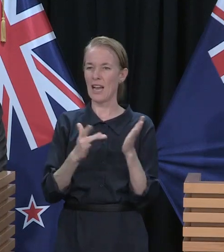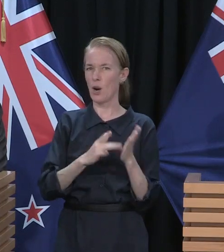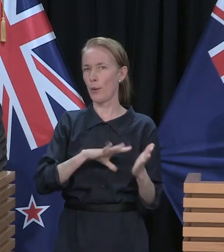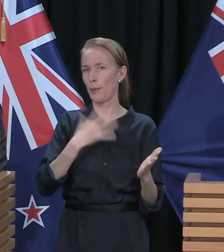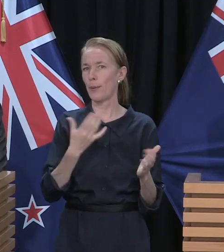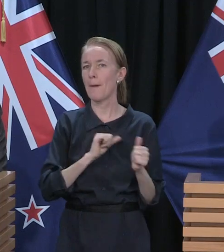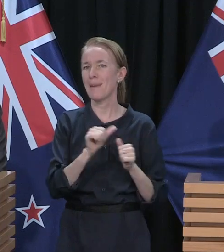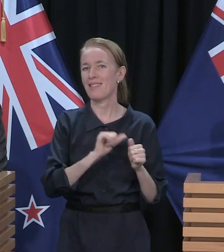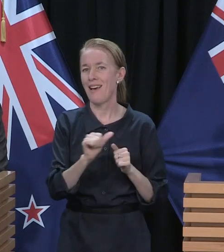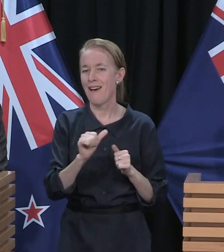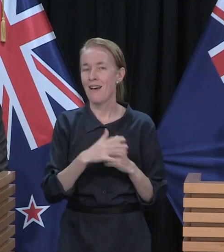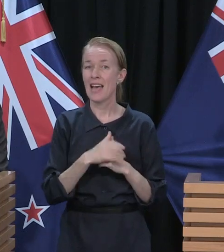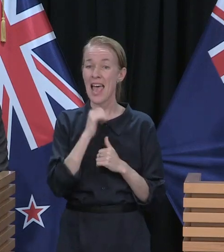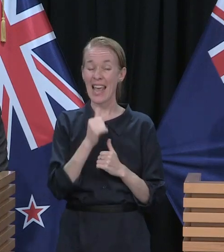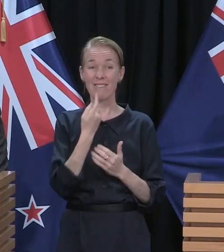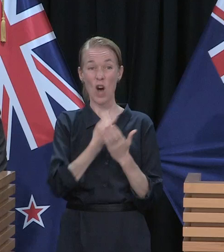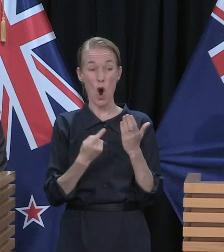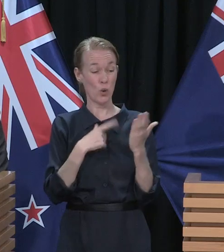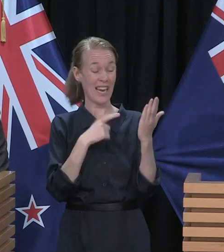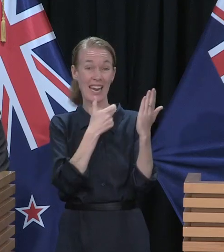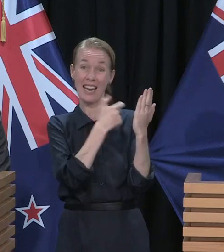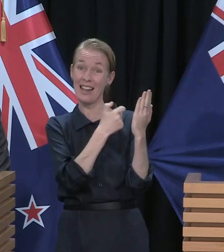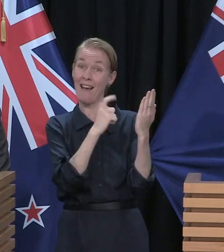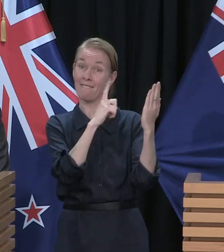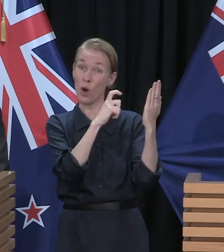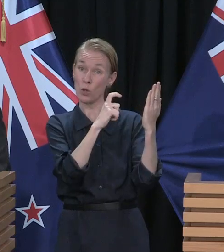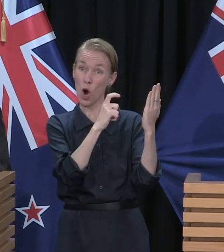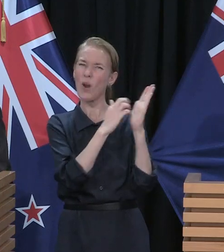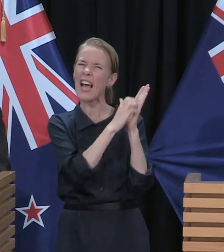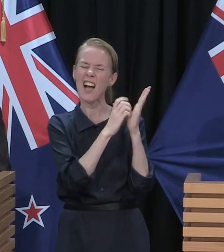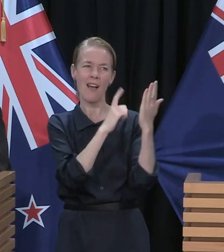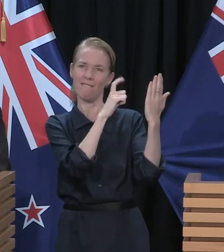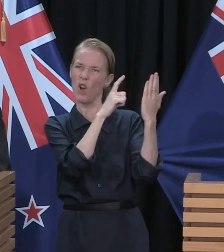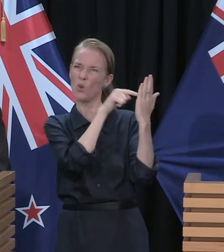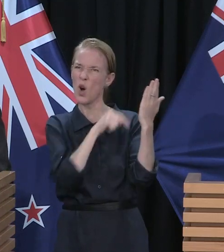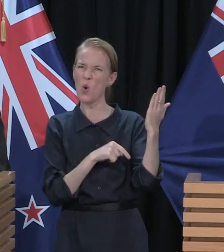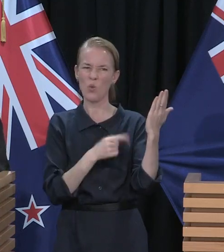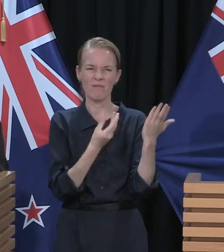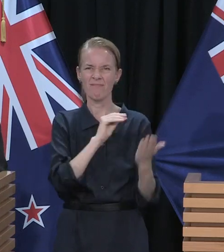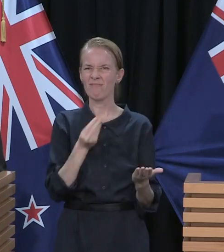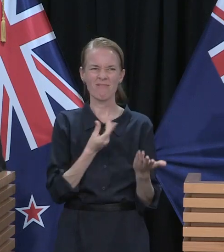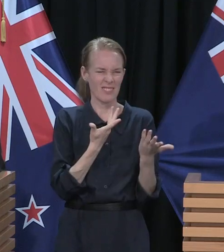useful. Feedback was if you